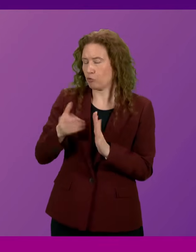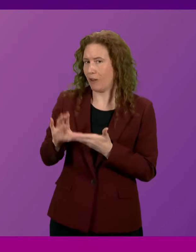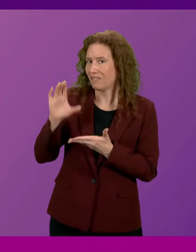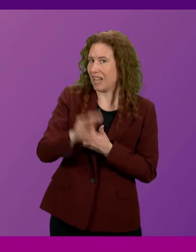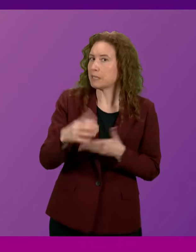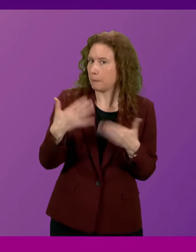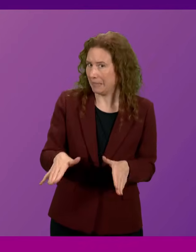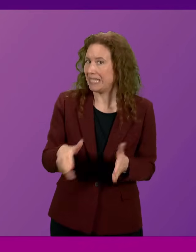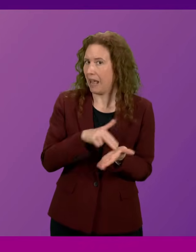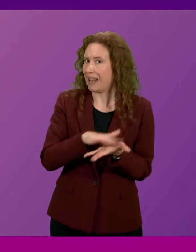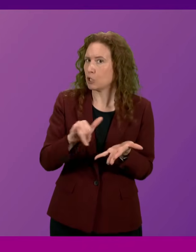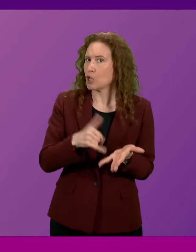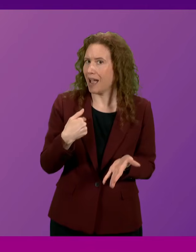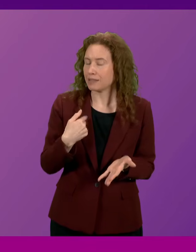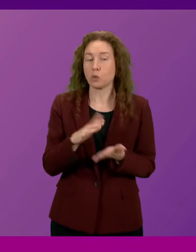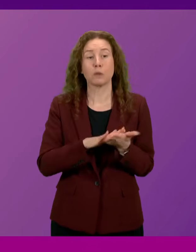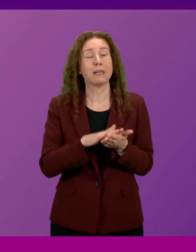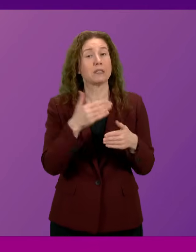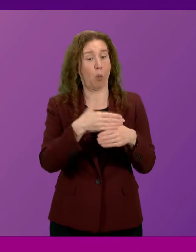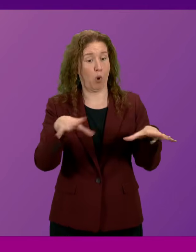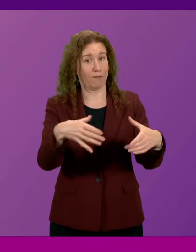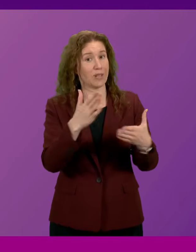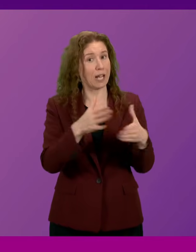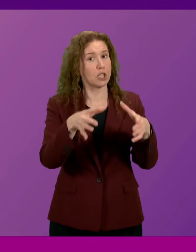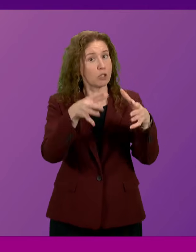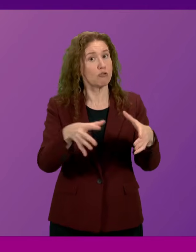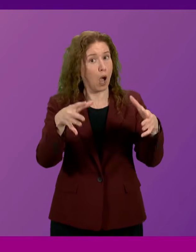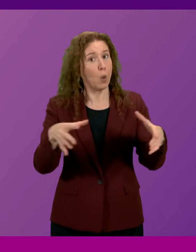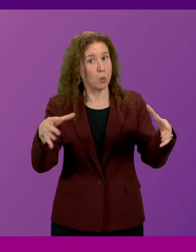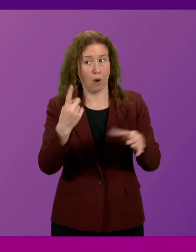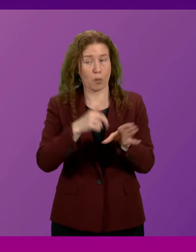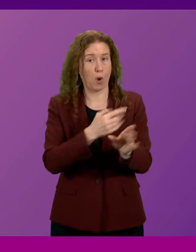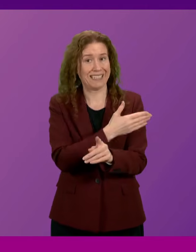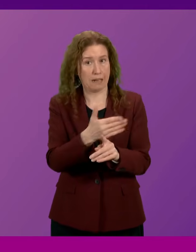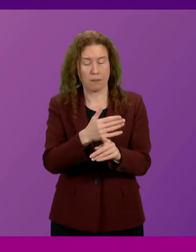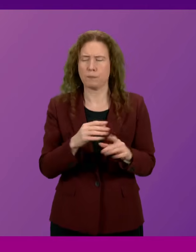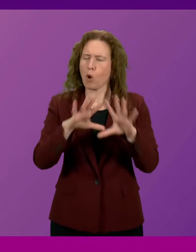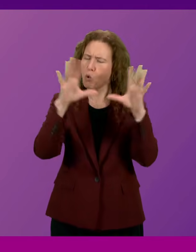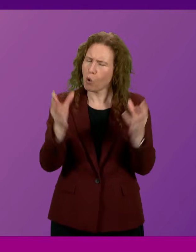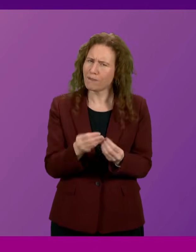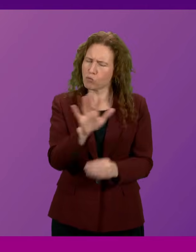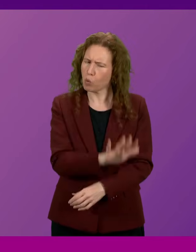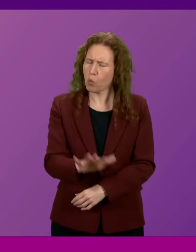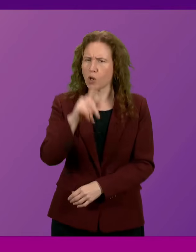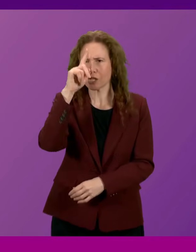our national health service, which has meant that the workforce grew over the past year. Overall, nursing and midwifery staffing